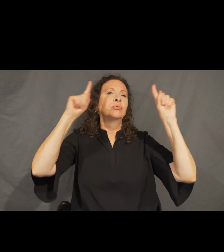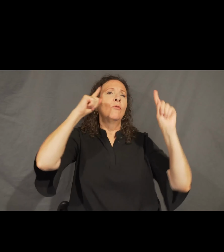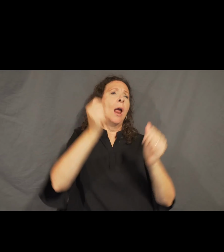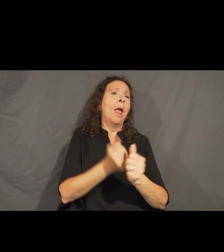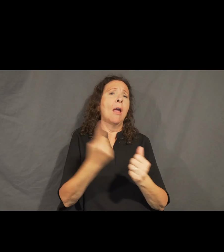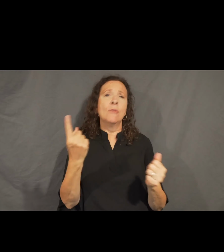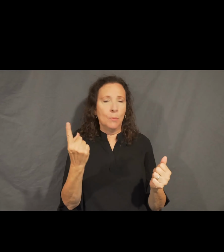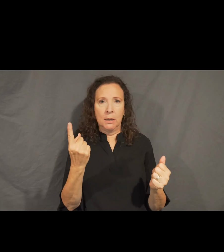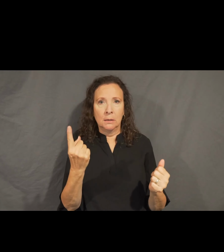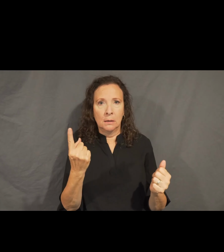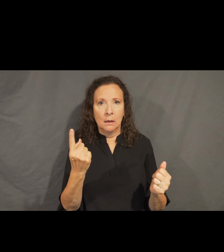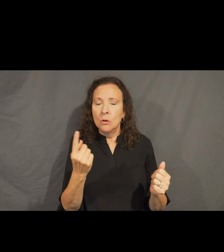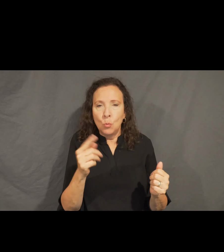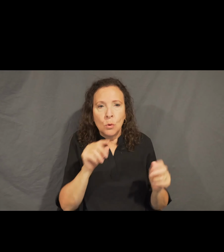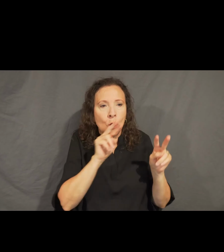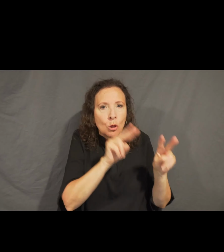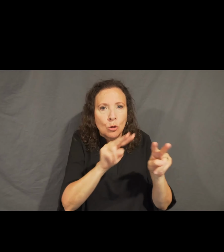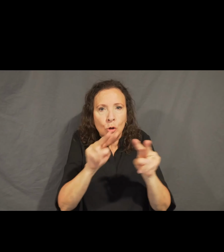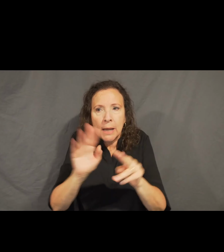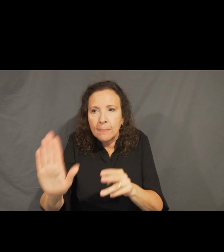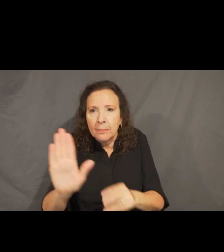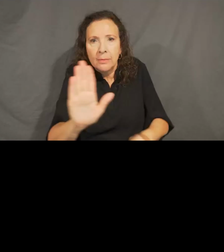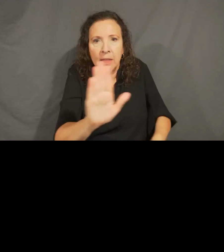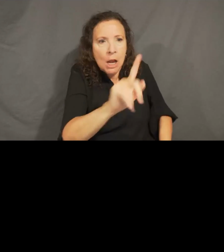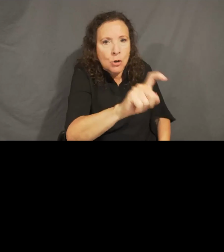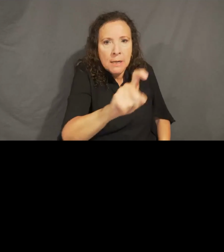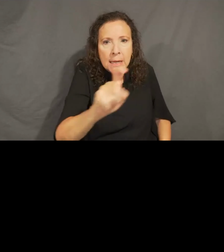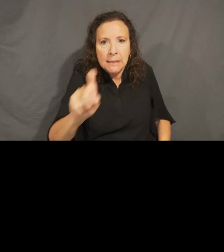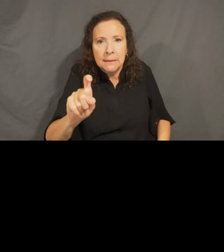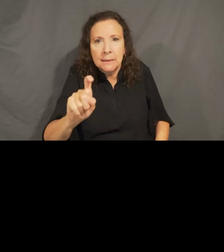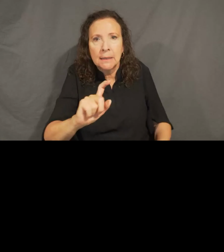looking at the needs of everyone and adapting your project based on that.